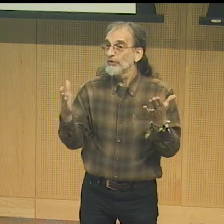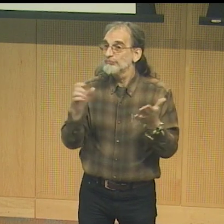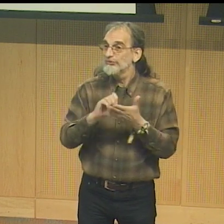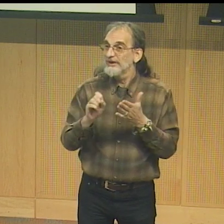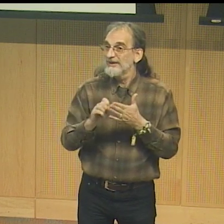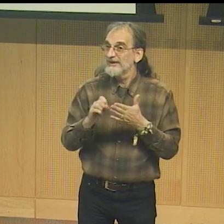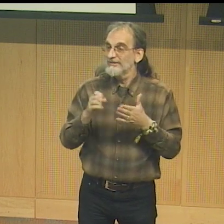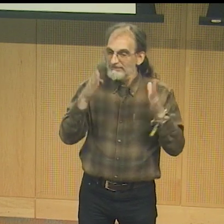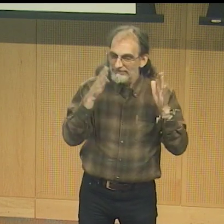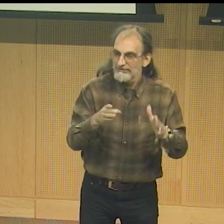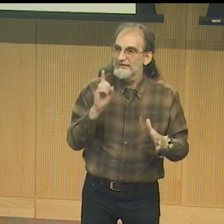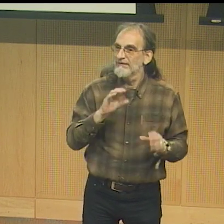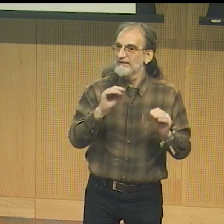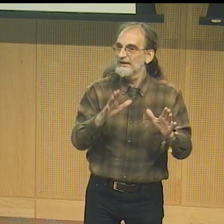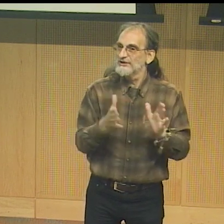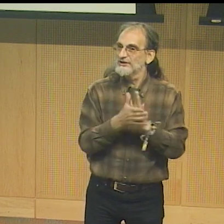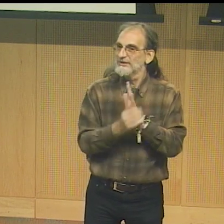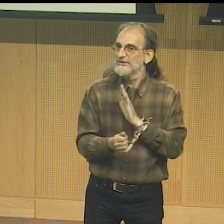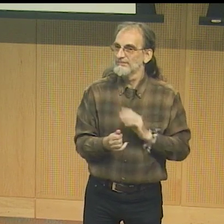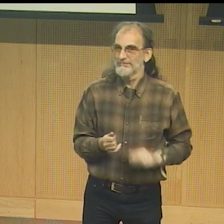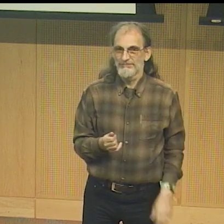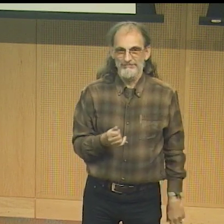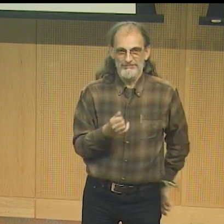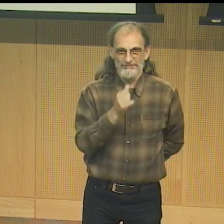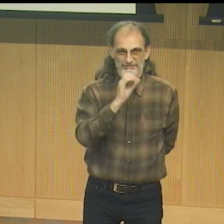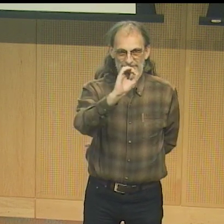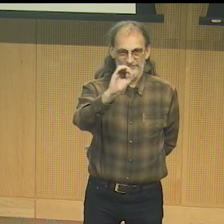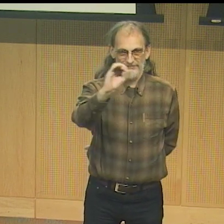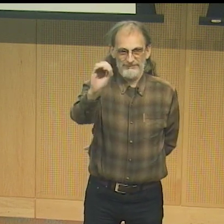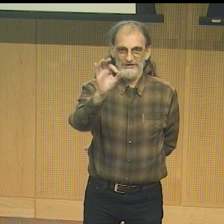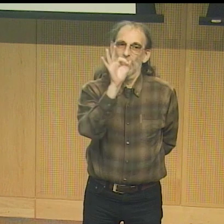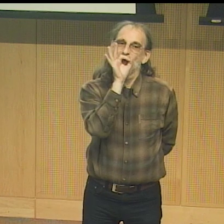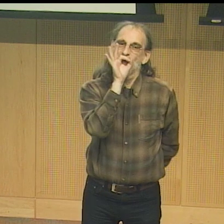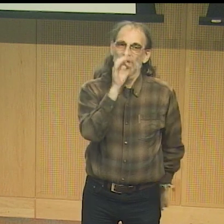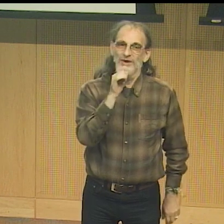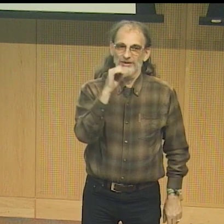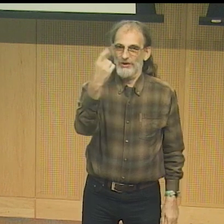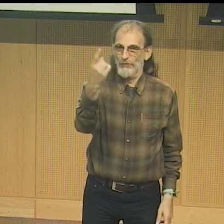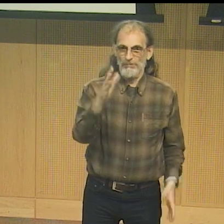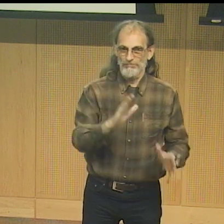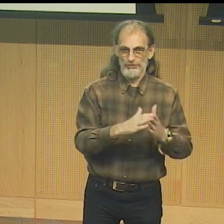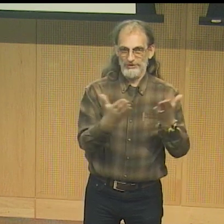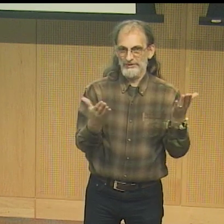There haven't been enough books written about that, about Deaf skills, Deaf pedagogies.